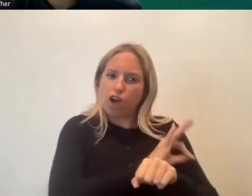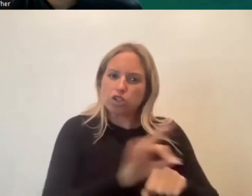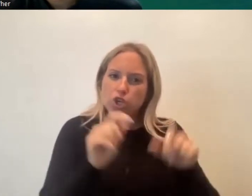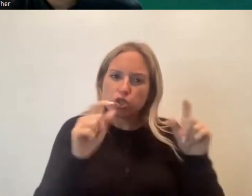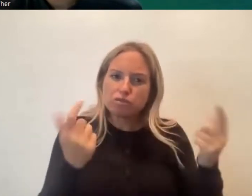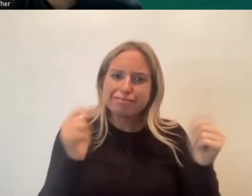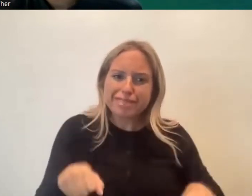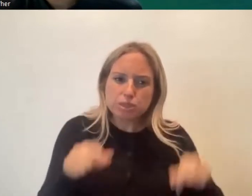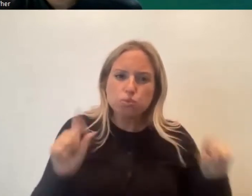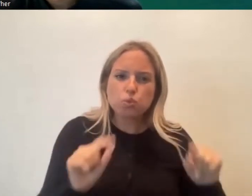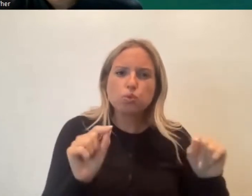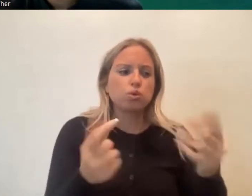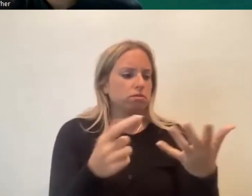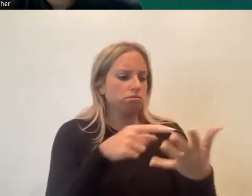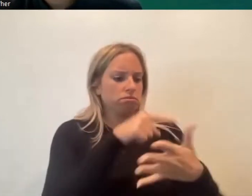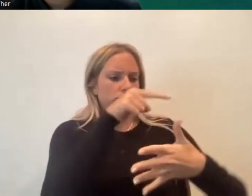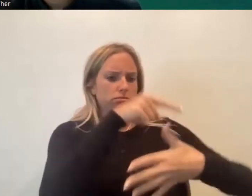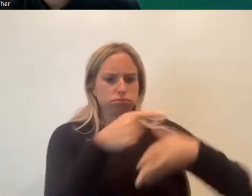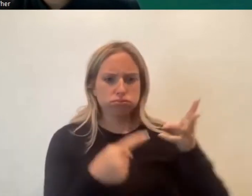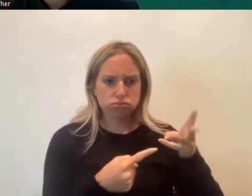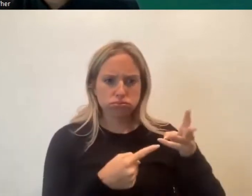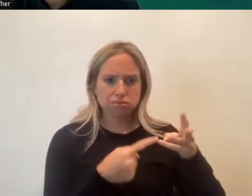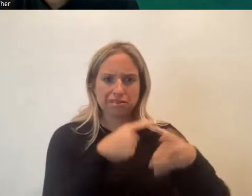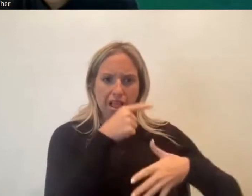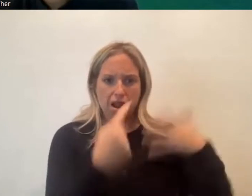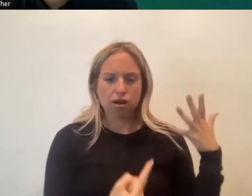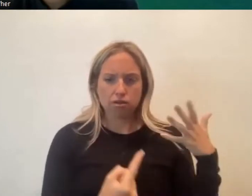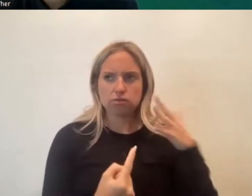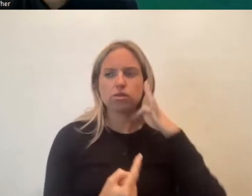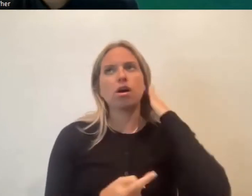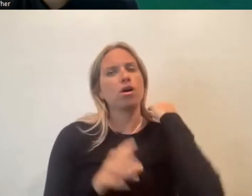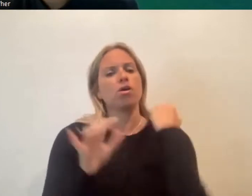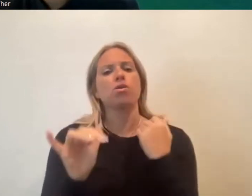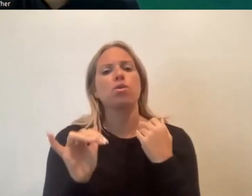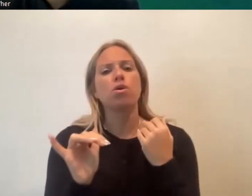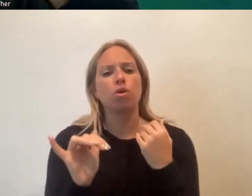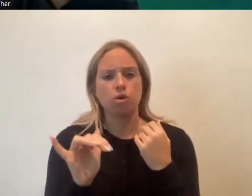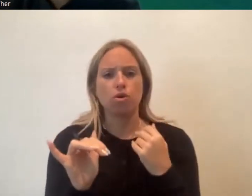Tadra: And so when they transition from a child to